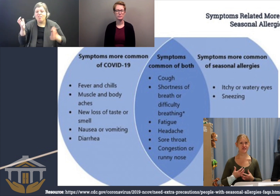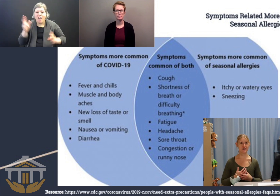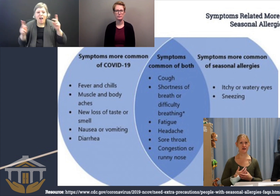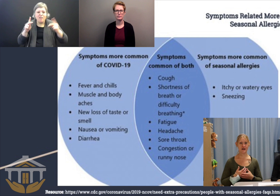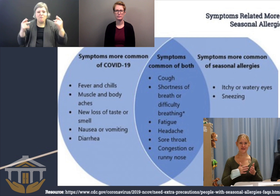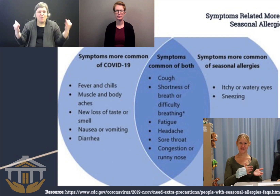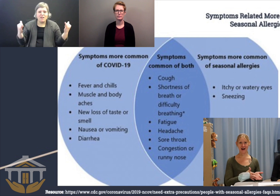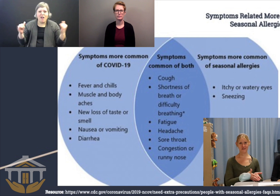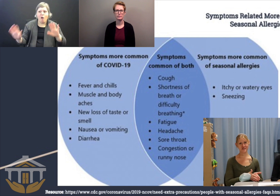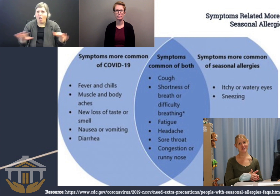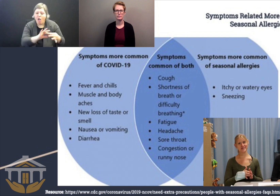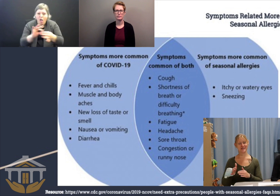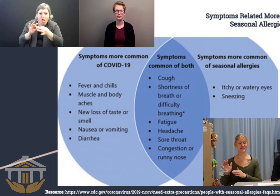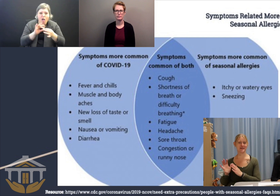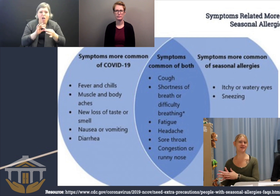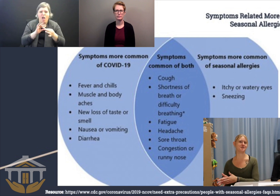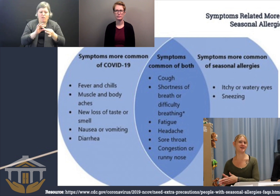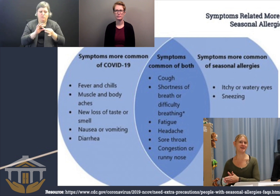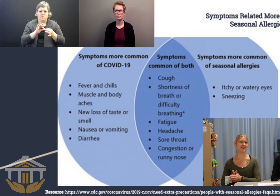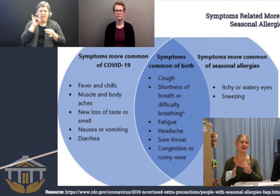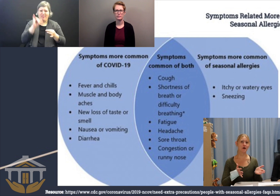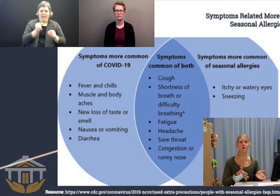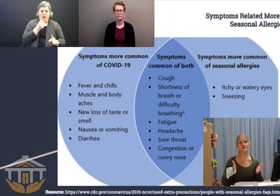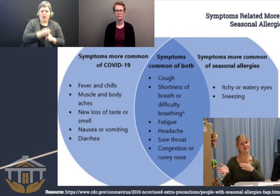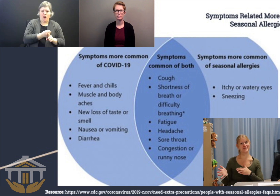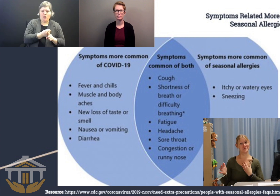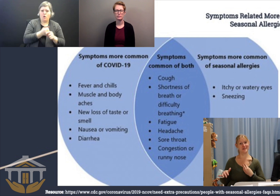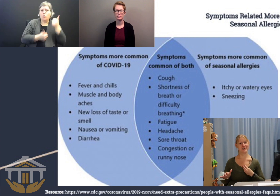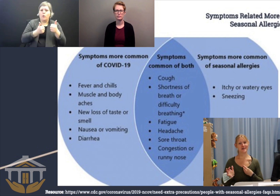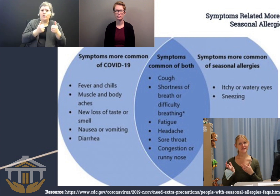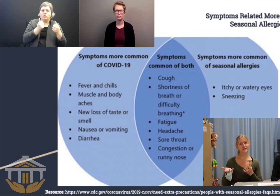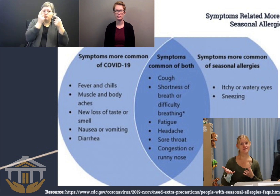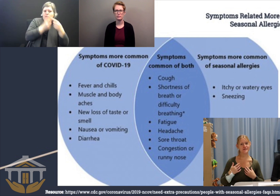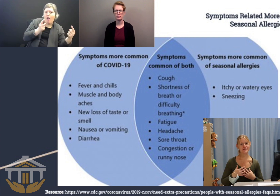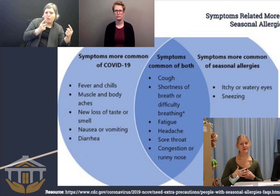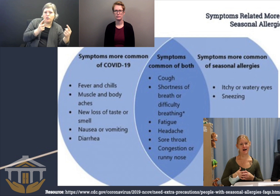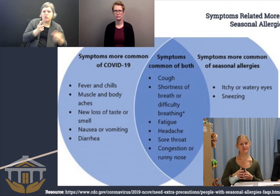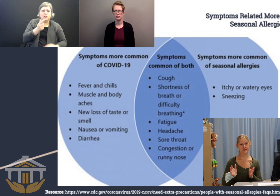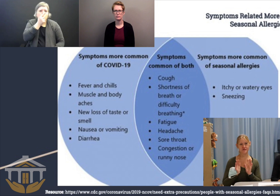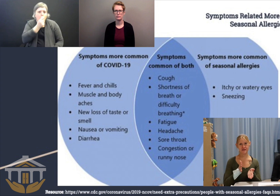year: “Is it allergies? Is it COVID?” Cold versus COVID. So, this is a graph and you'll see this in